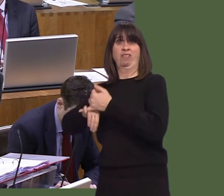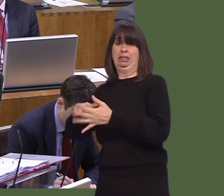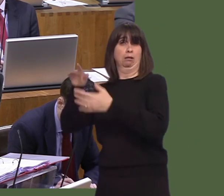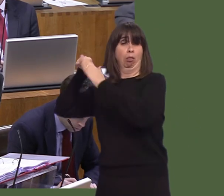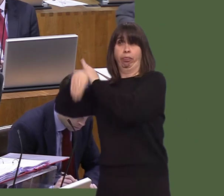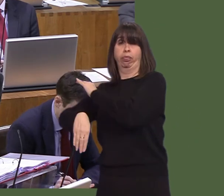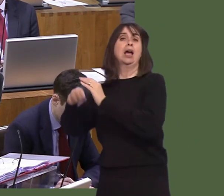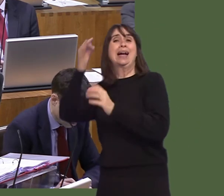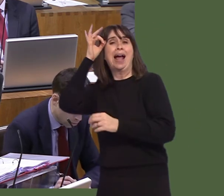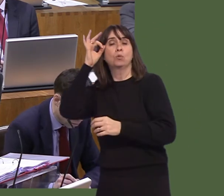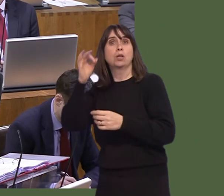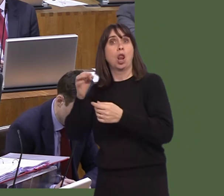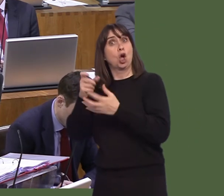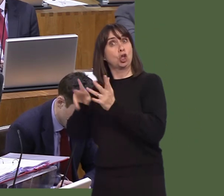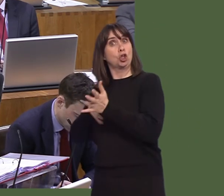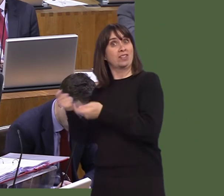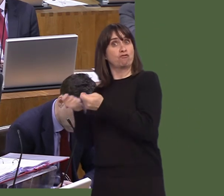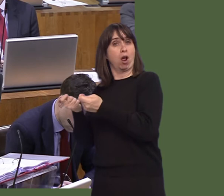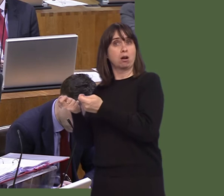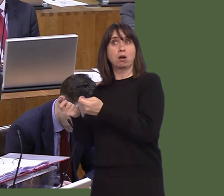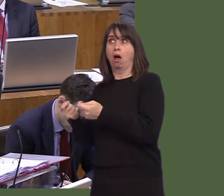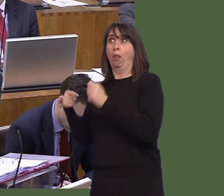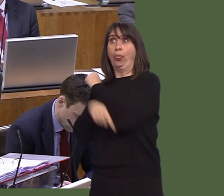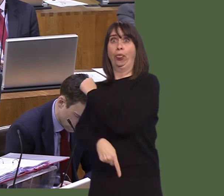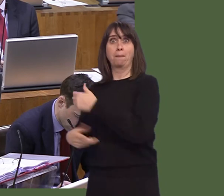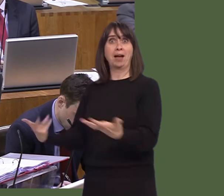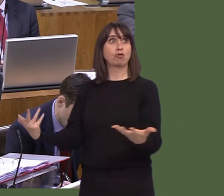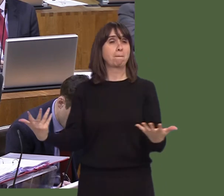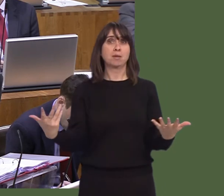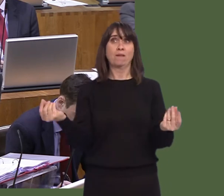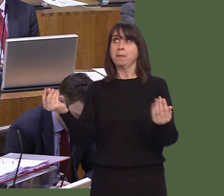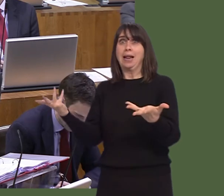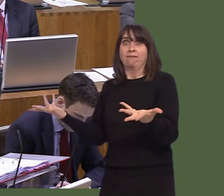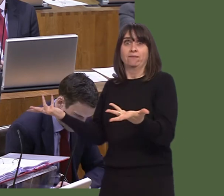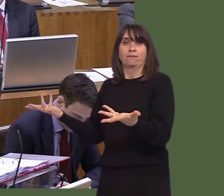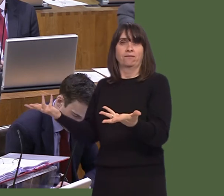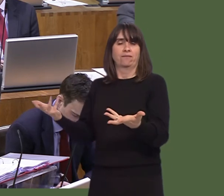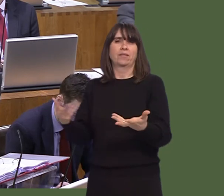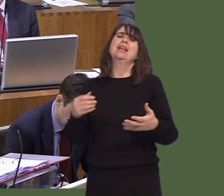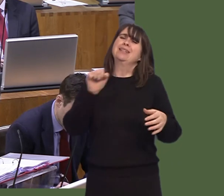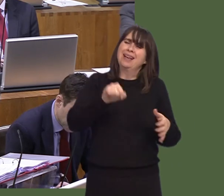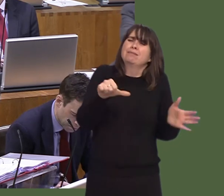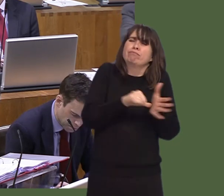I invite him to go to any hill farm in Wales and express his view that those farmers are holding a begging bowl out and see what response he gets.